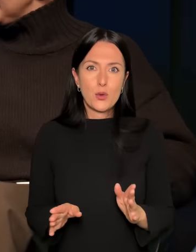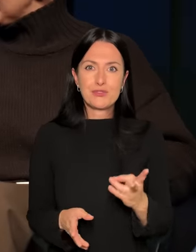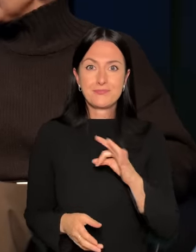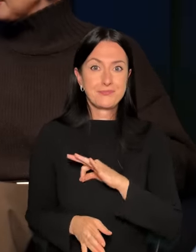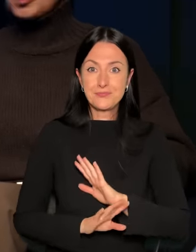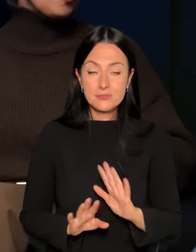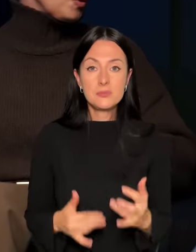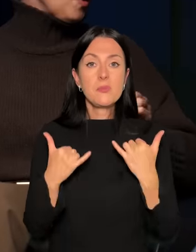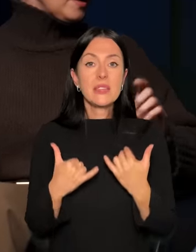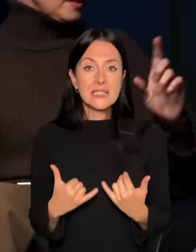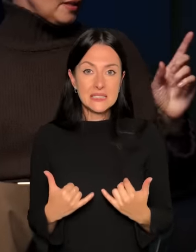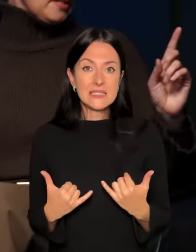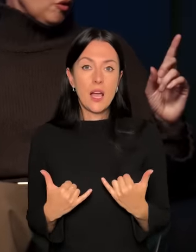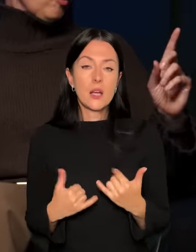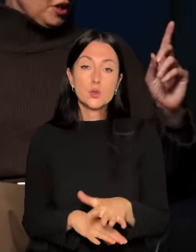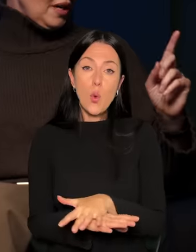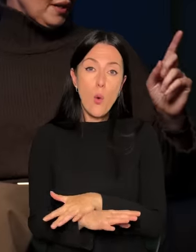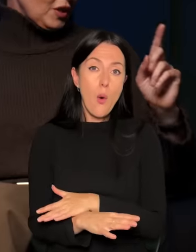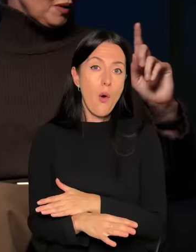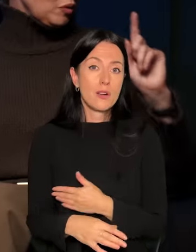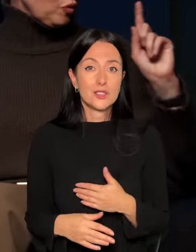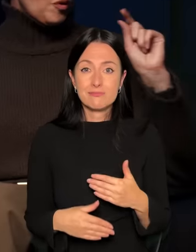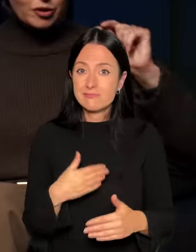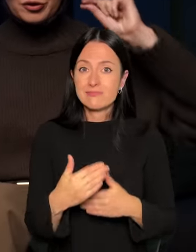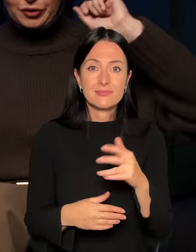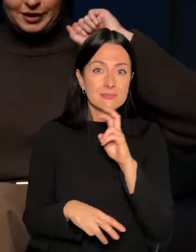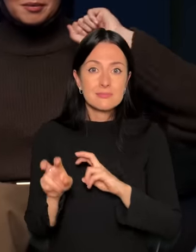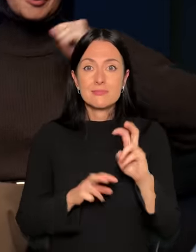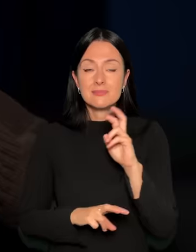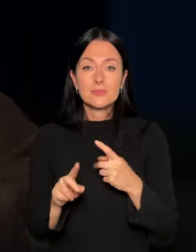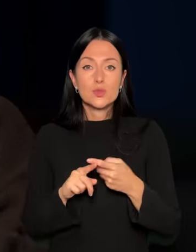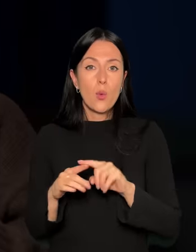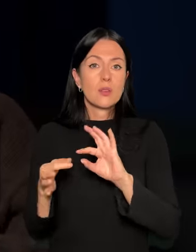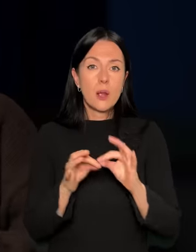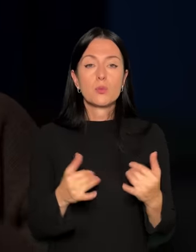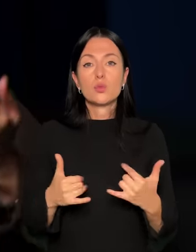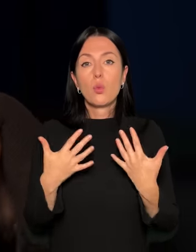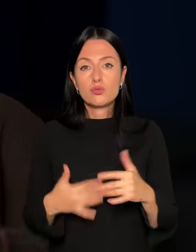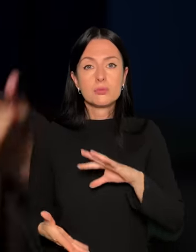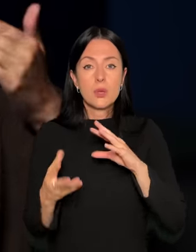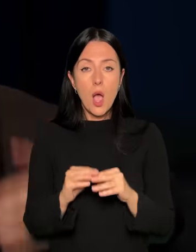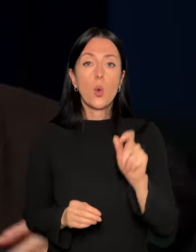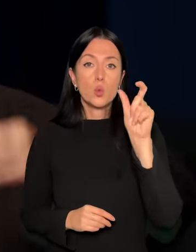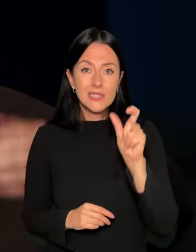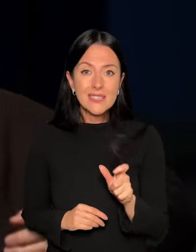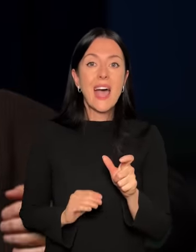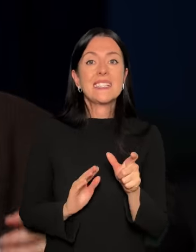The lengthy search for the right terminology eventually led to "a person with a disability."